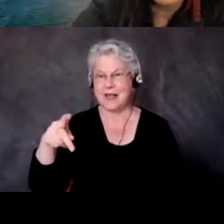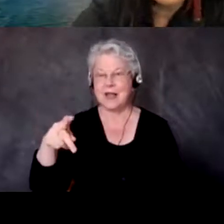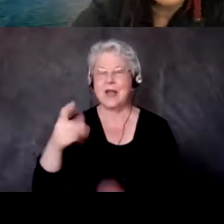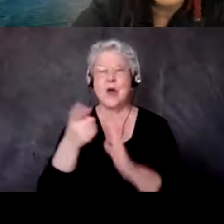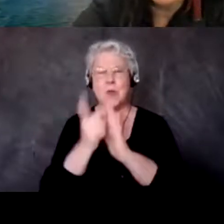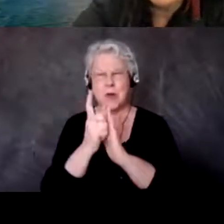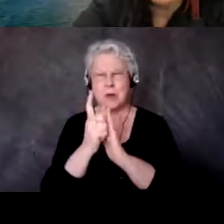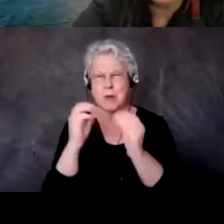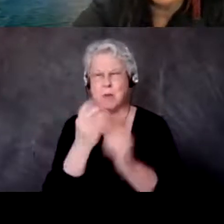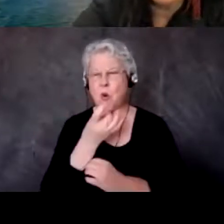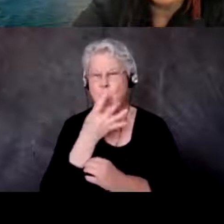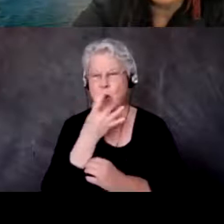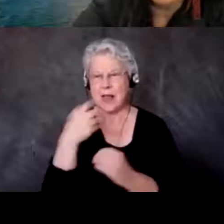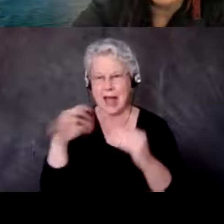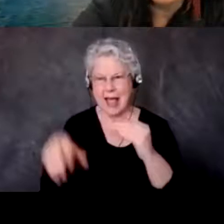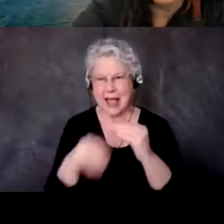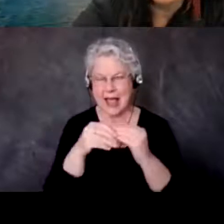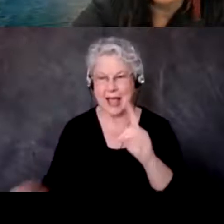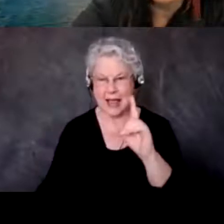Somebody had mentioned before about it being the